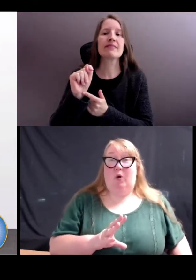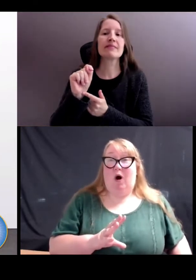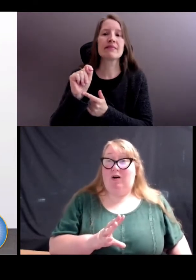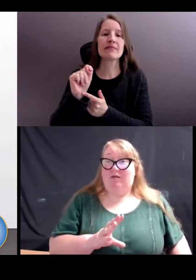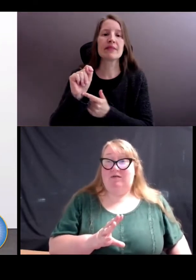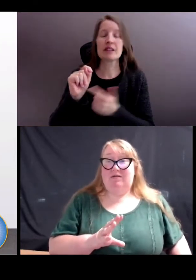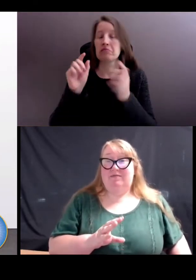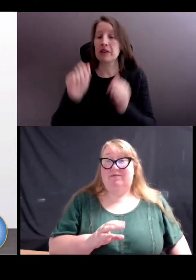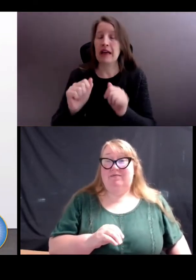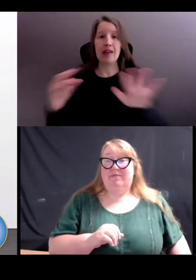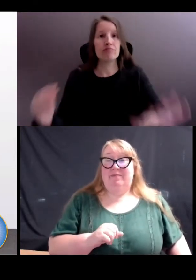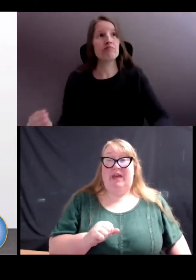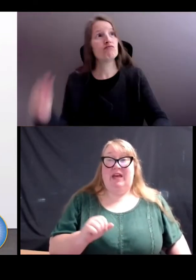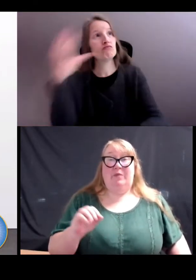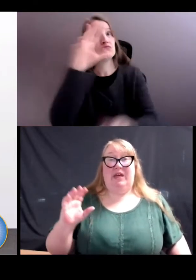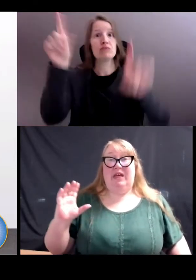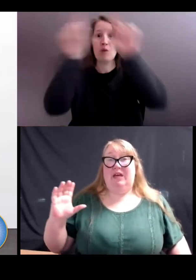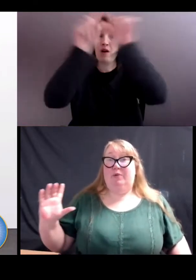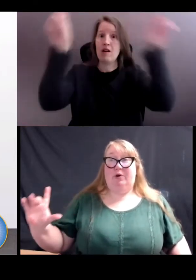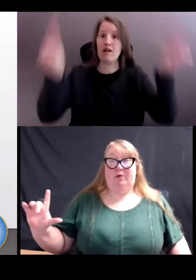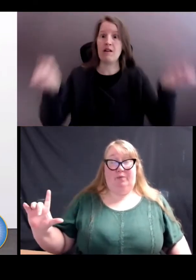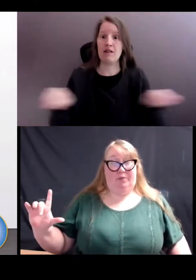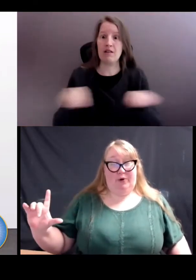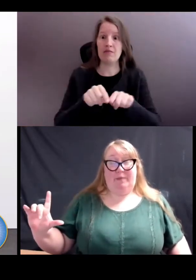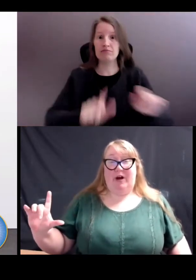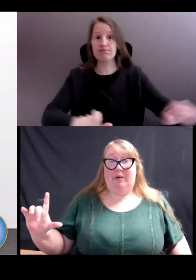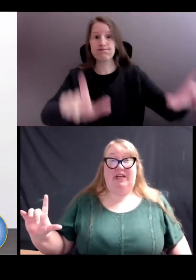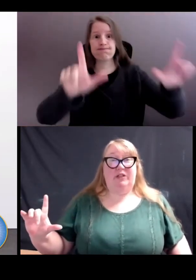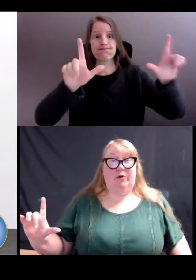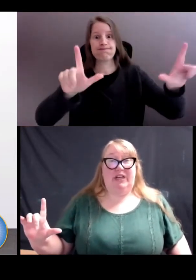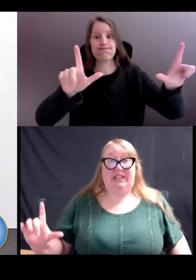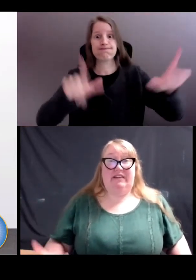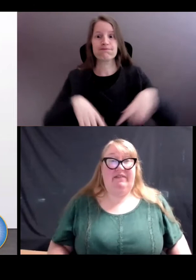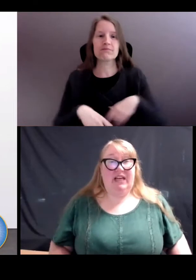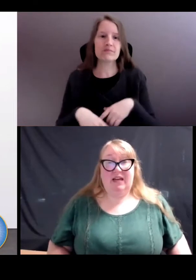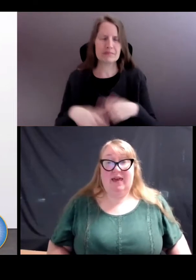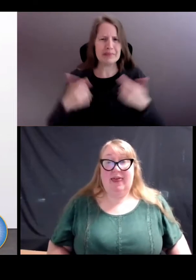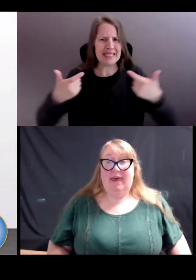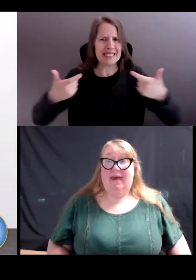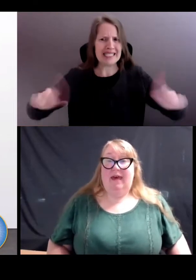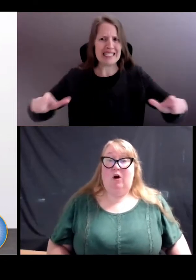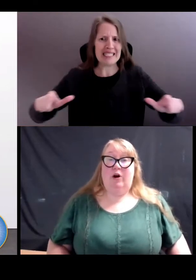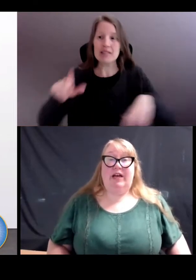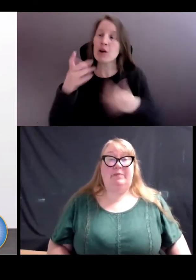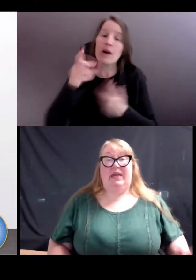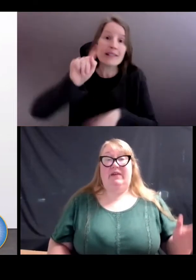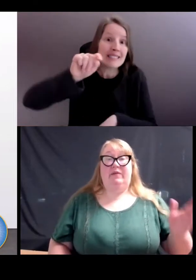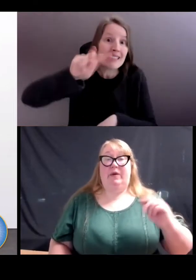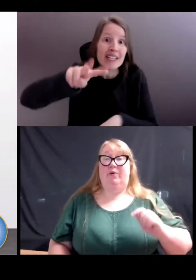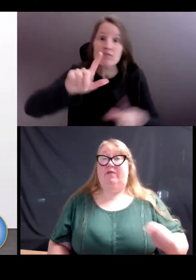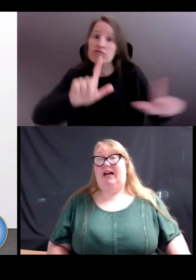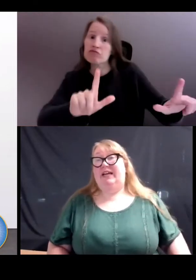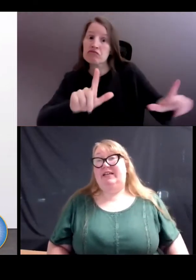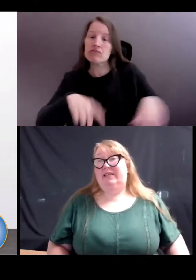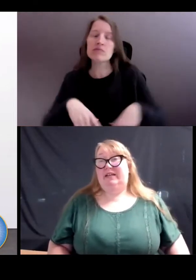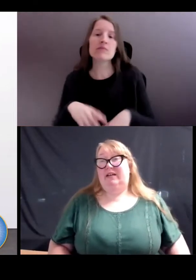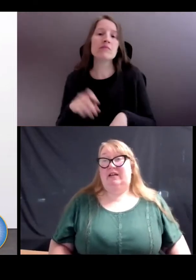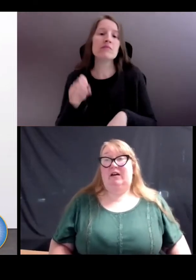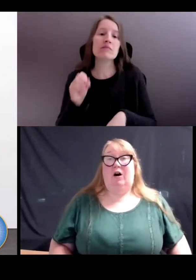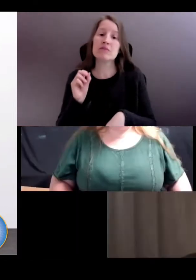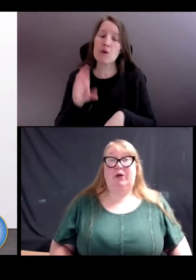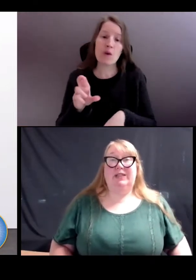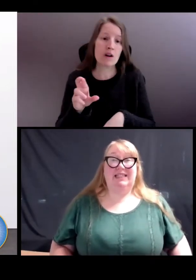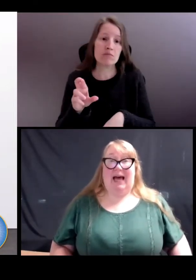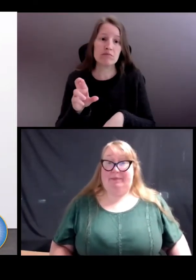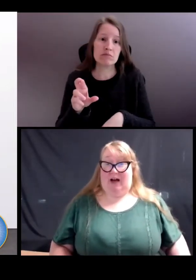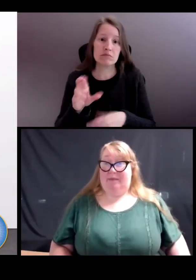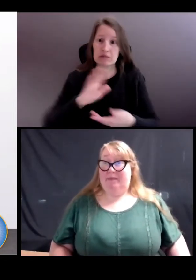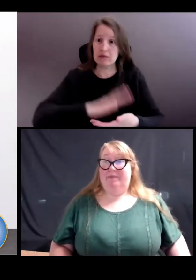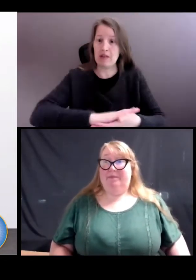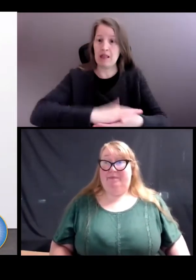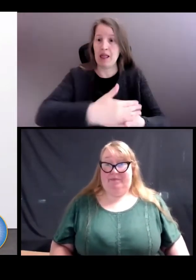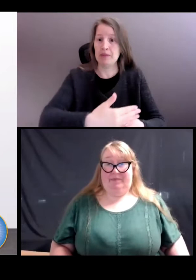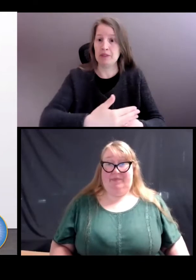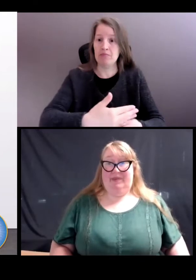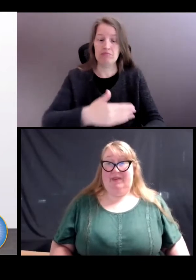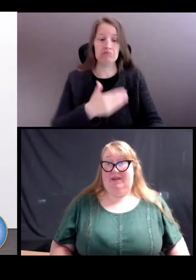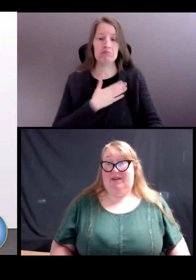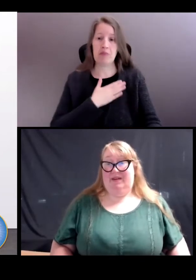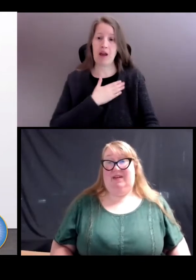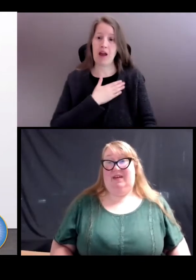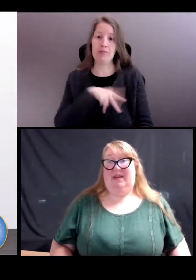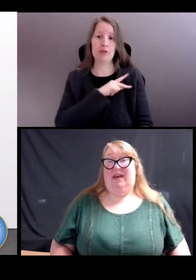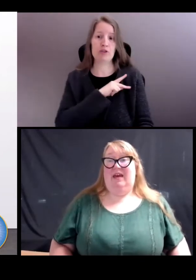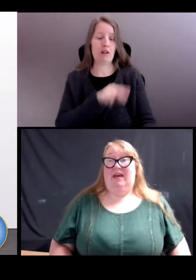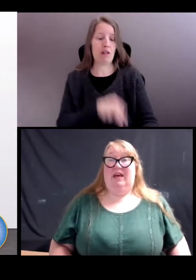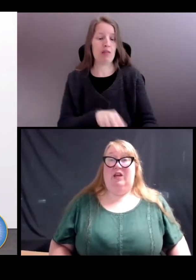wall it can be put up on a big screen TV or it can even be provided on a person's laptop